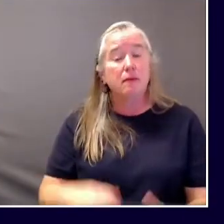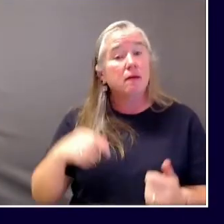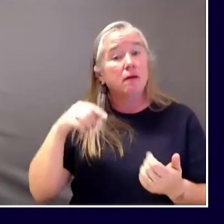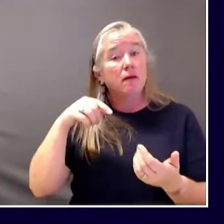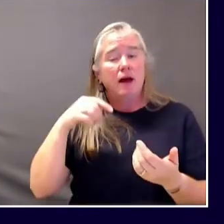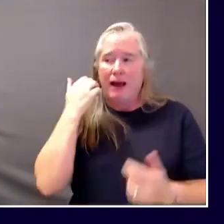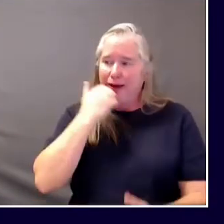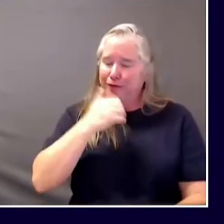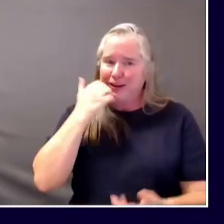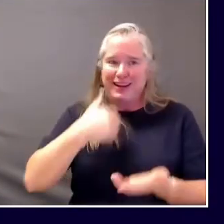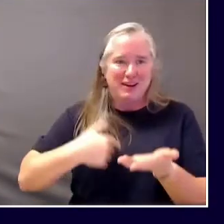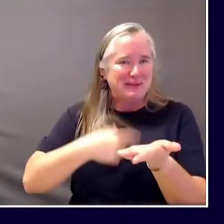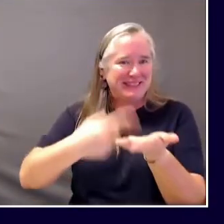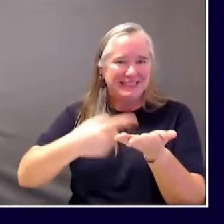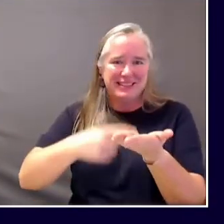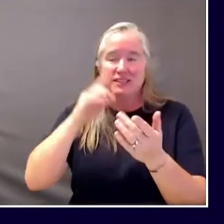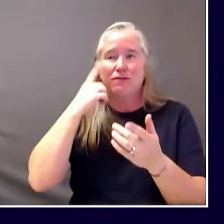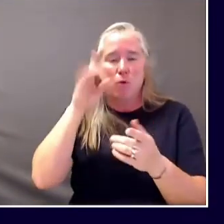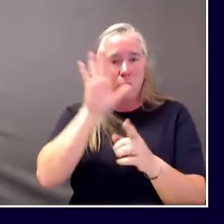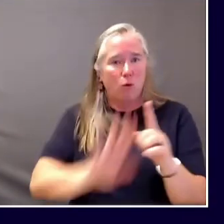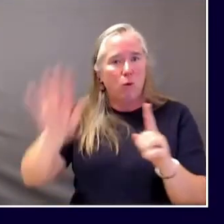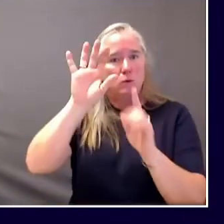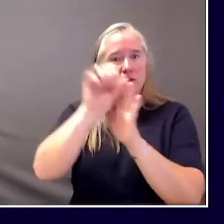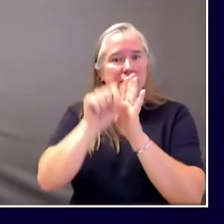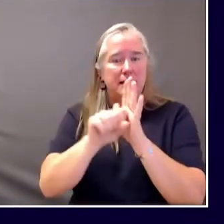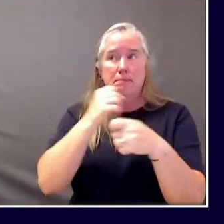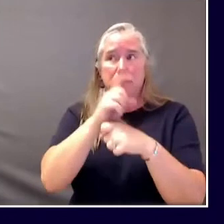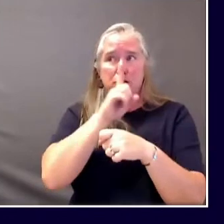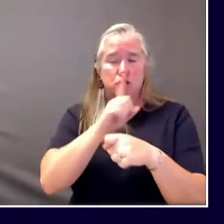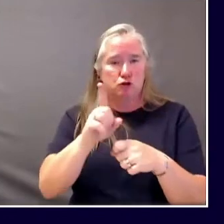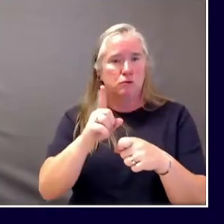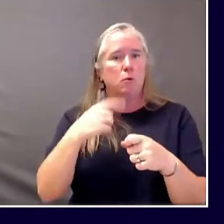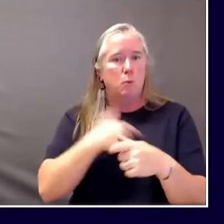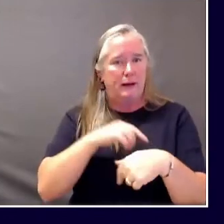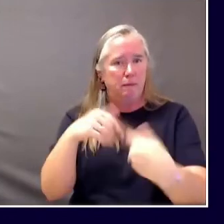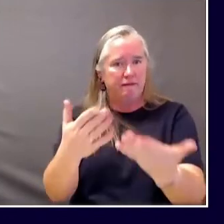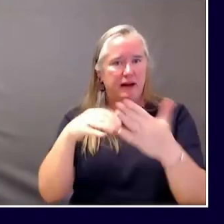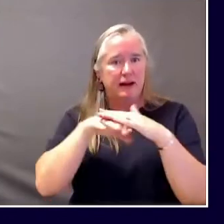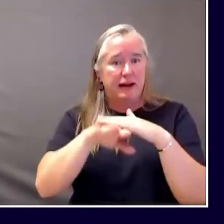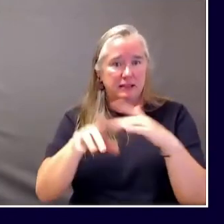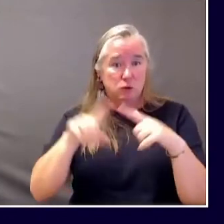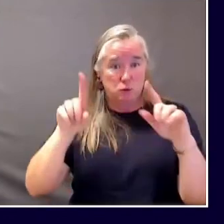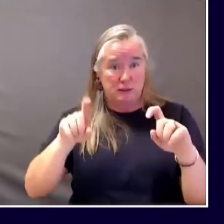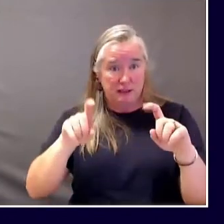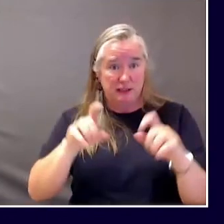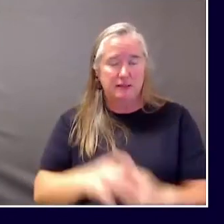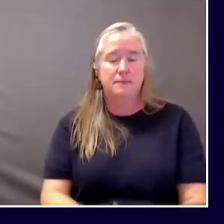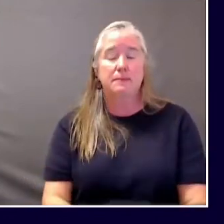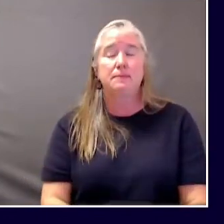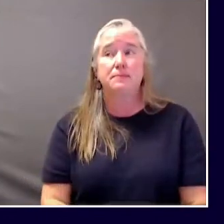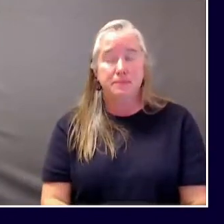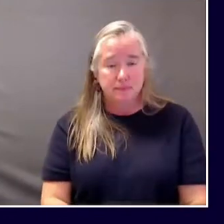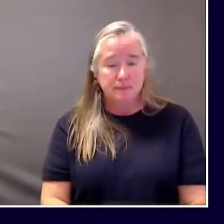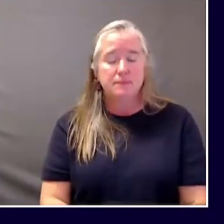single day throughout the state to try to make sure that people do you have access to testing